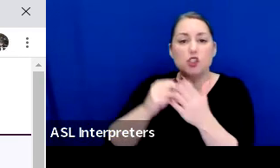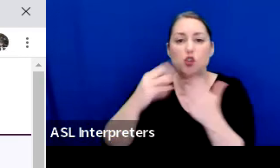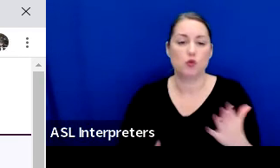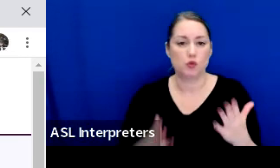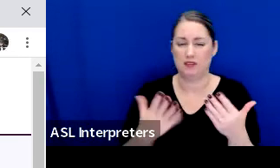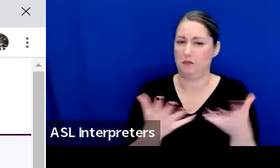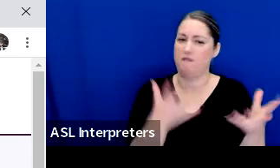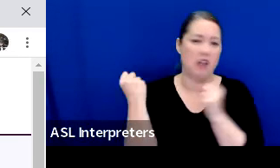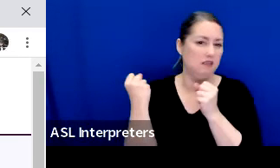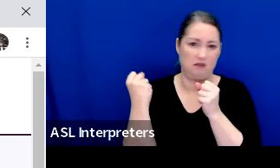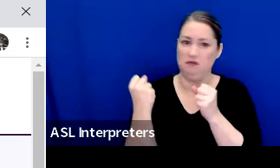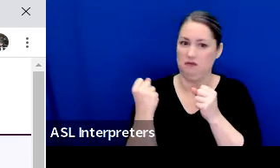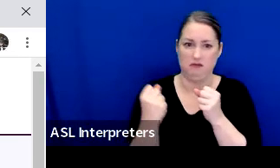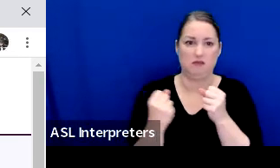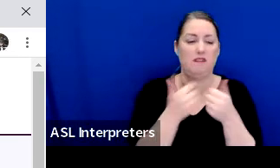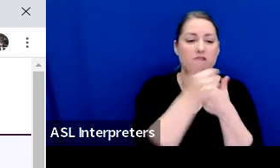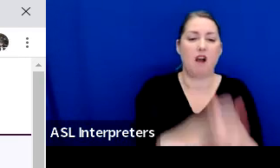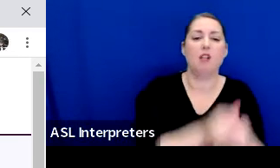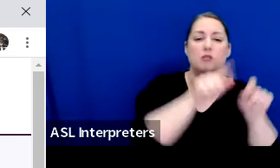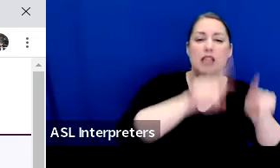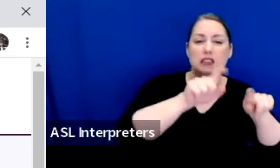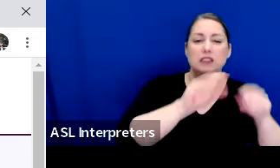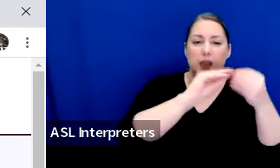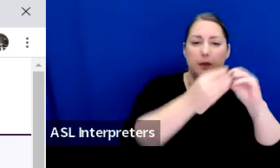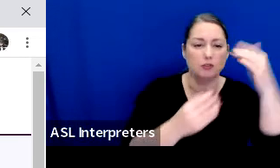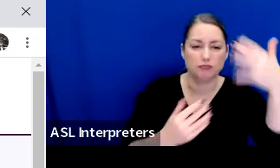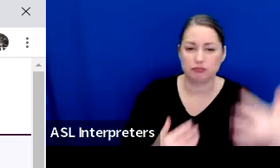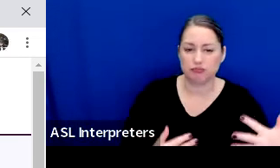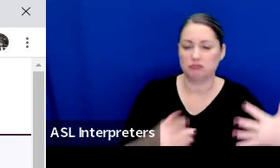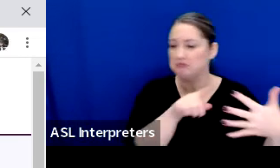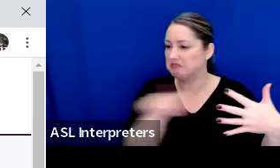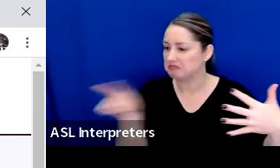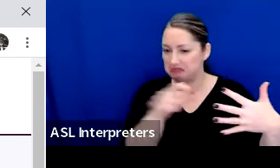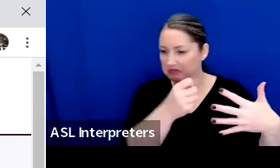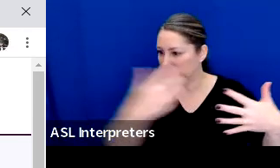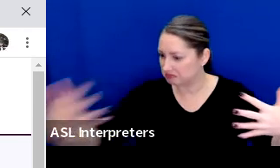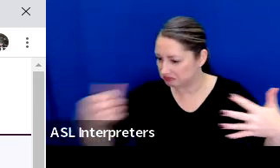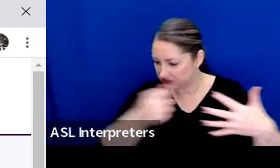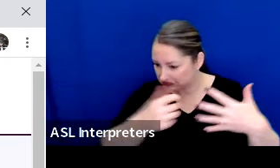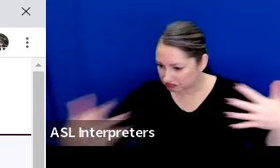And one more thing that I do with grading them out now is all these some problems that are computer graded and then some problems.